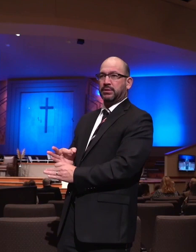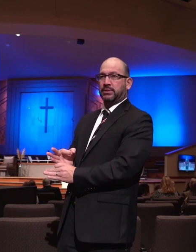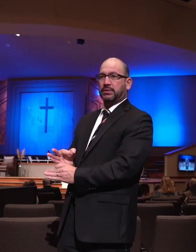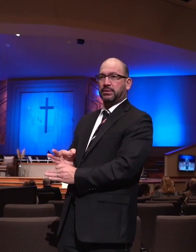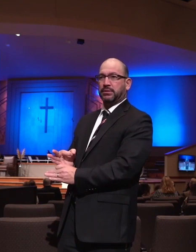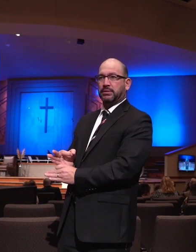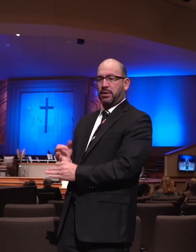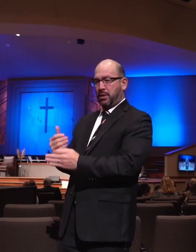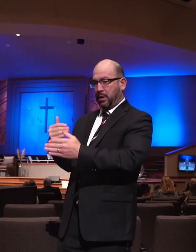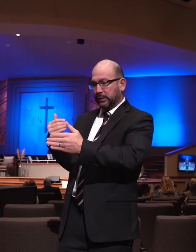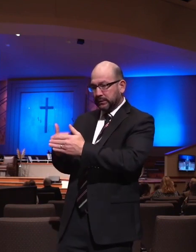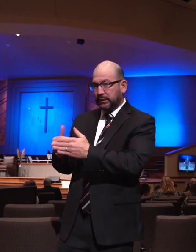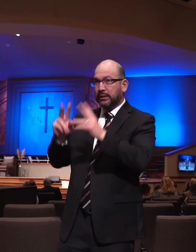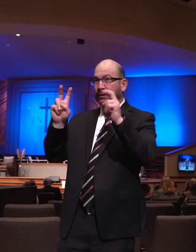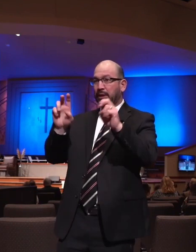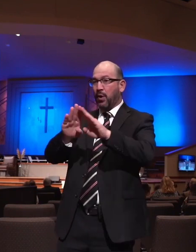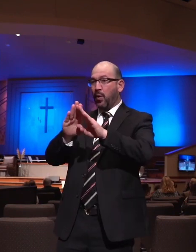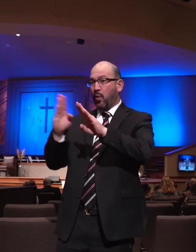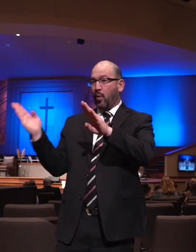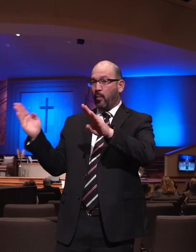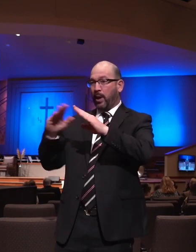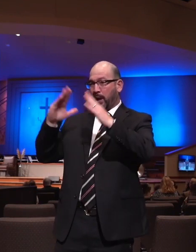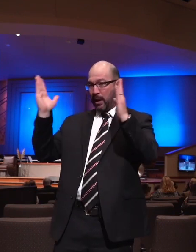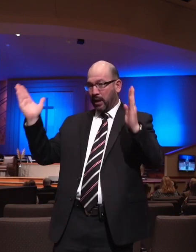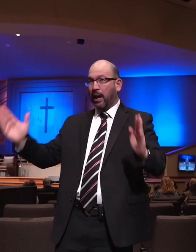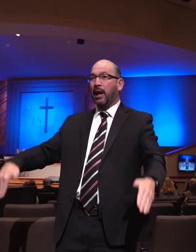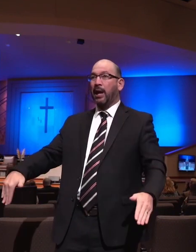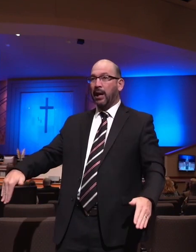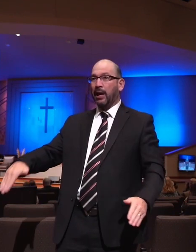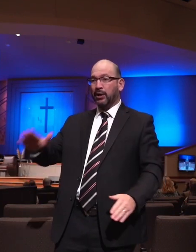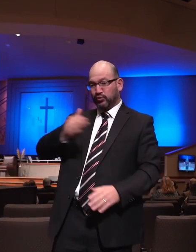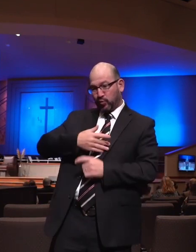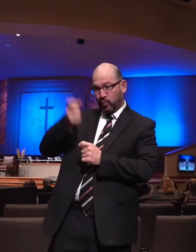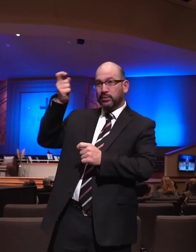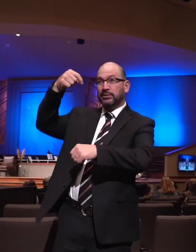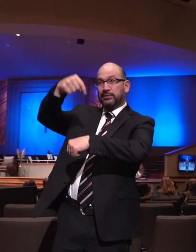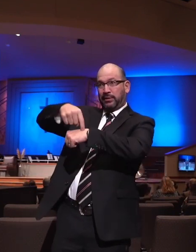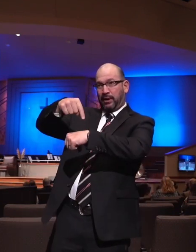open house and as you come to the SOS breakfast I want you to be that